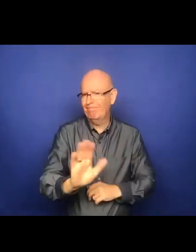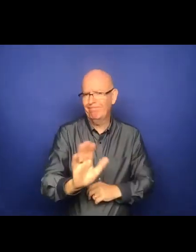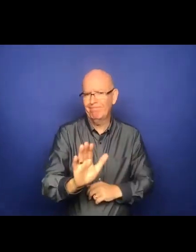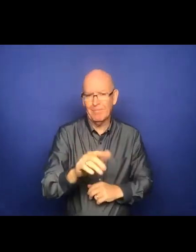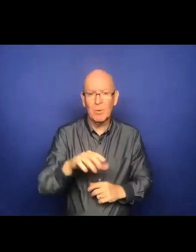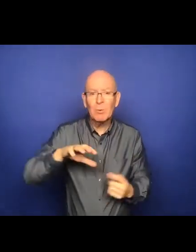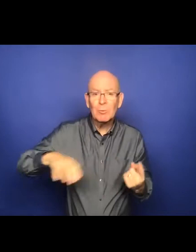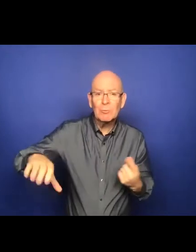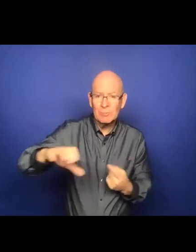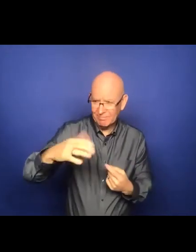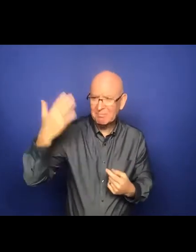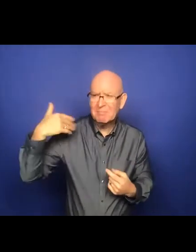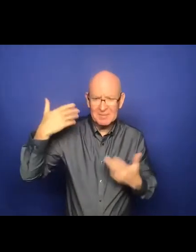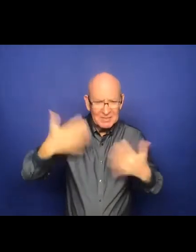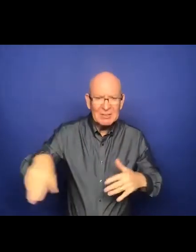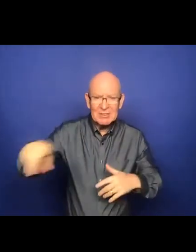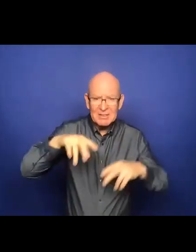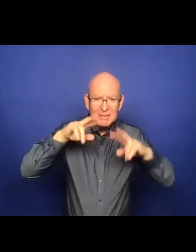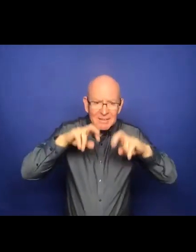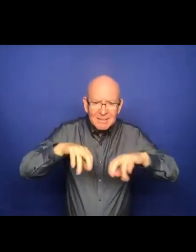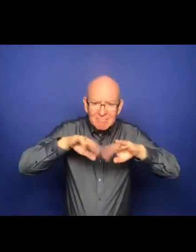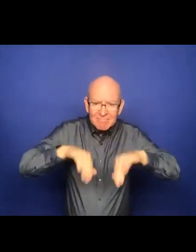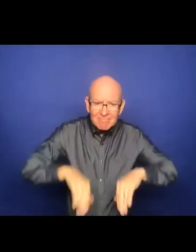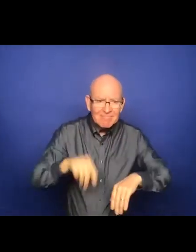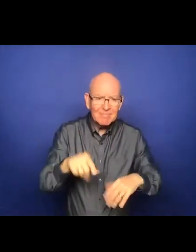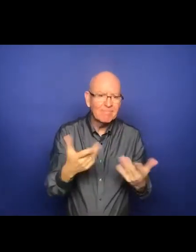However, lack of disability-related data is